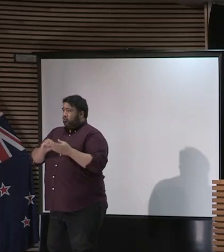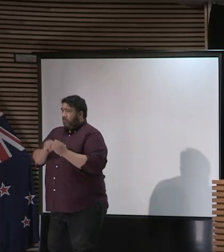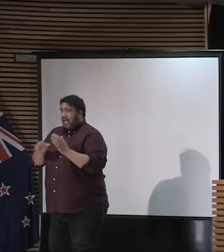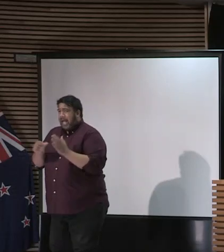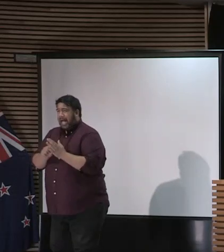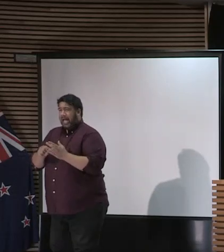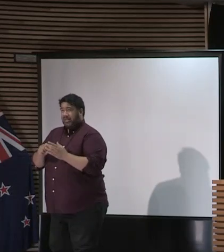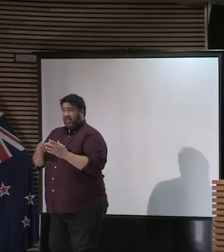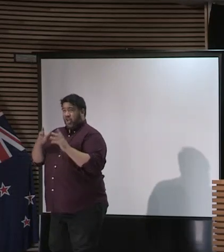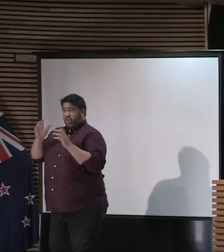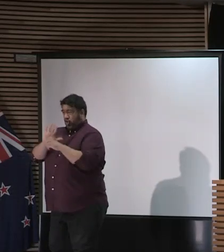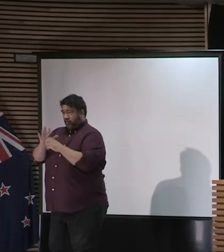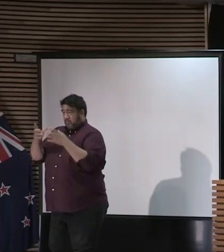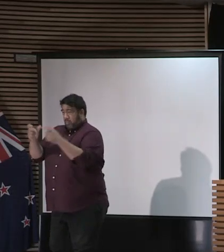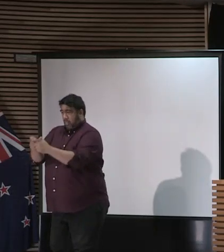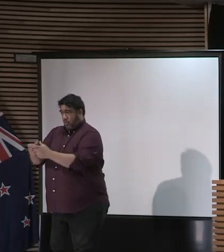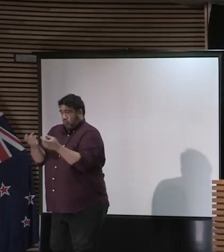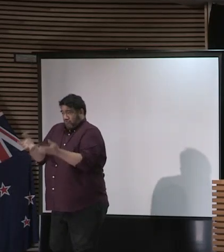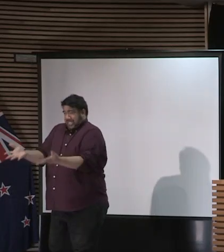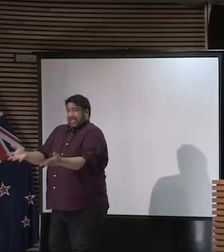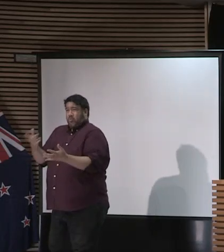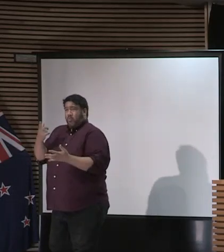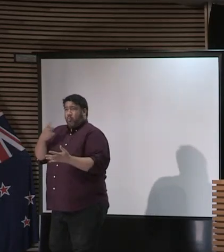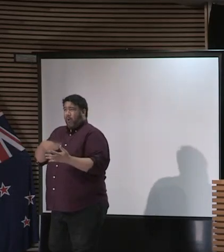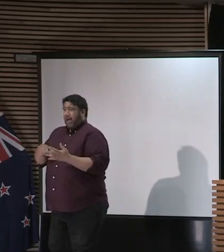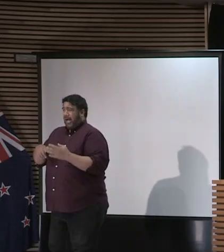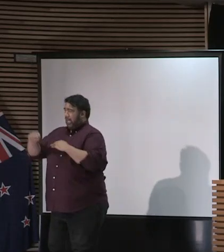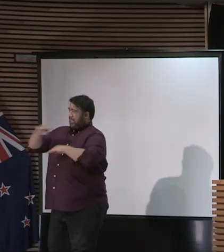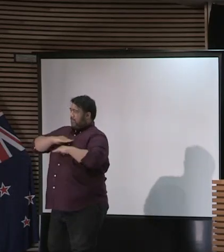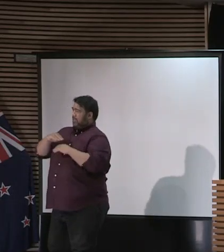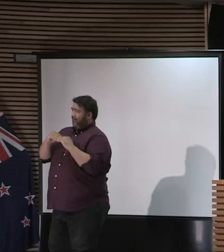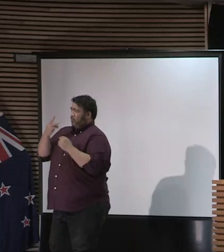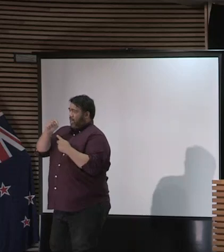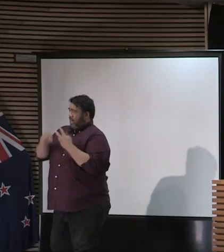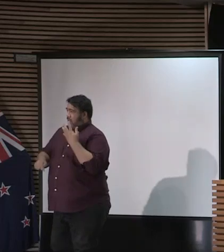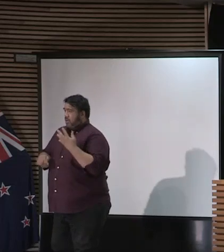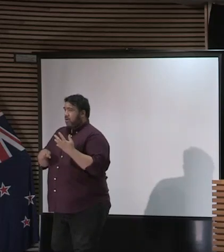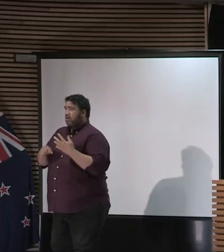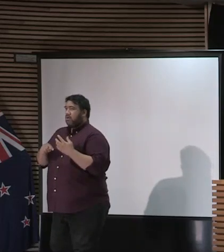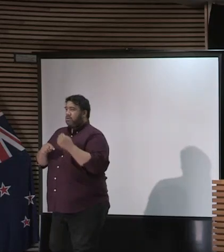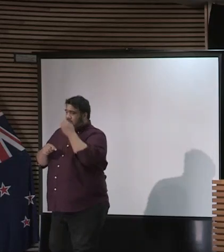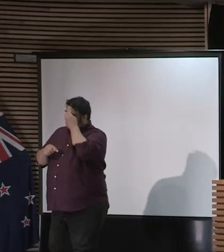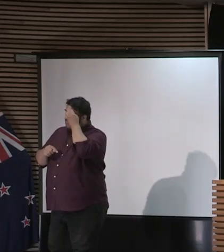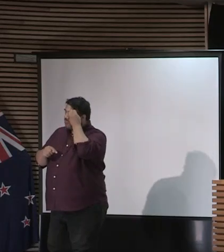We heard from small businesses at Select Committee this morning saying that they're really struggling and with only a handful of cases,